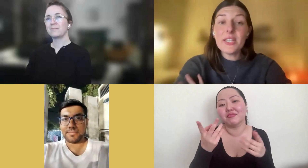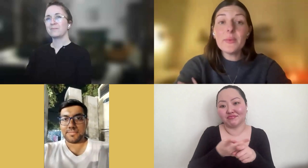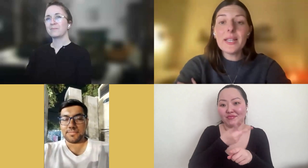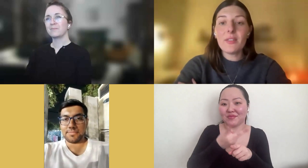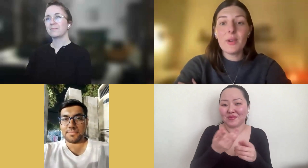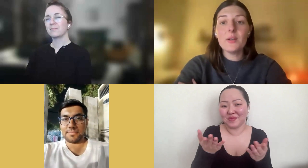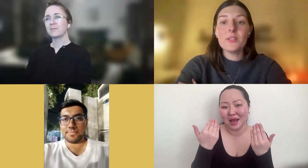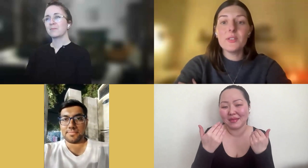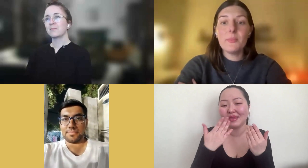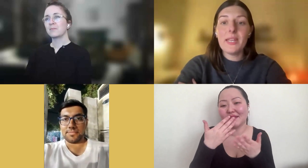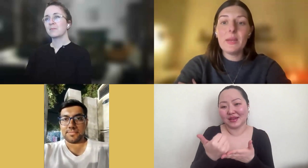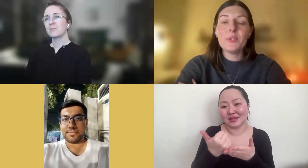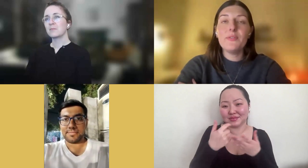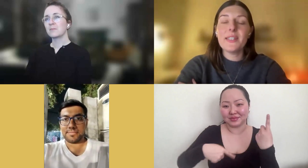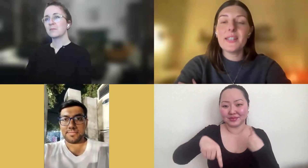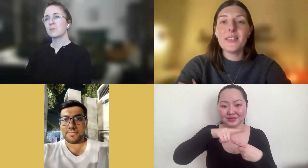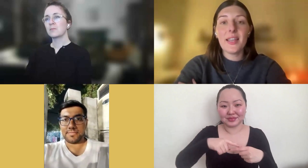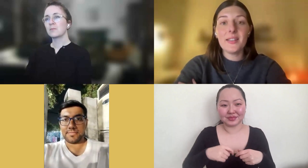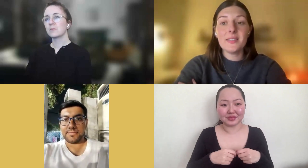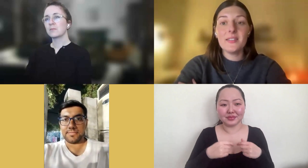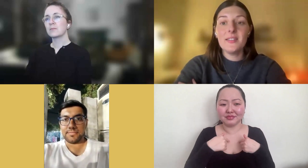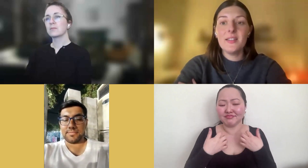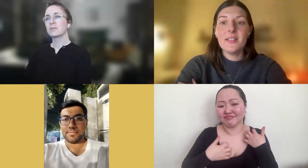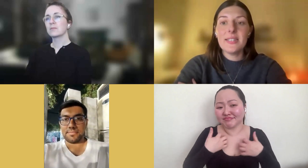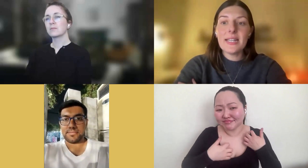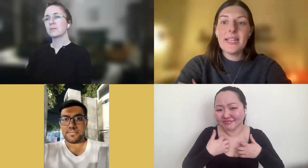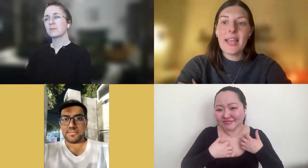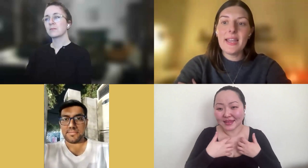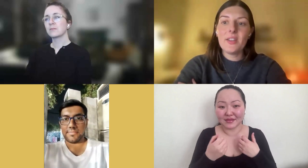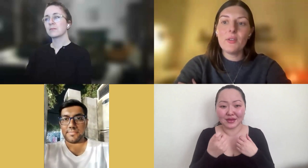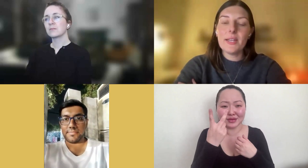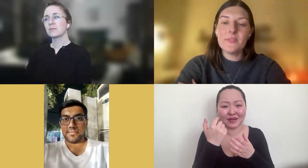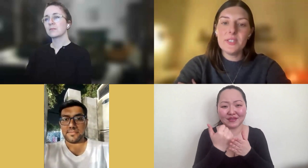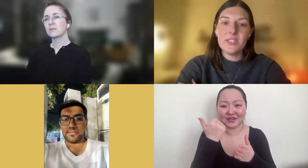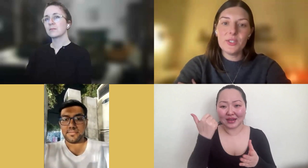I'm genuinely thrilled to be here with two fantastic guests. Natalie Kane, the curator